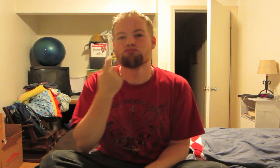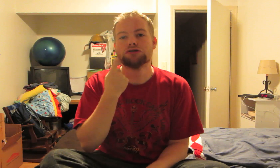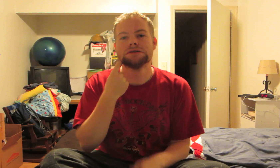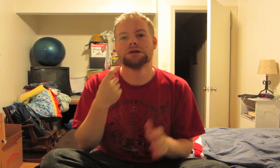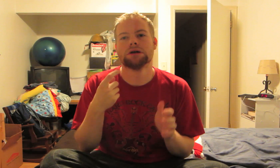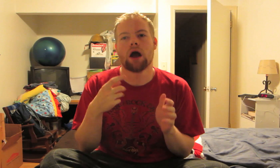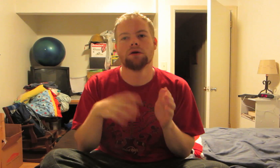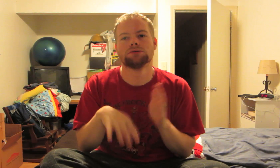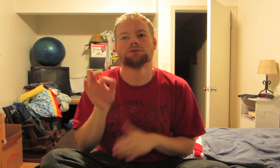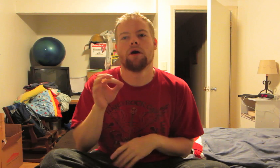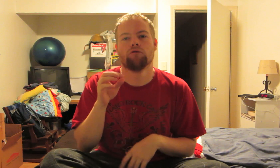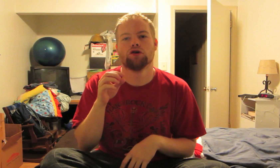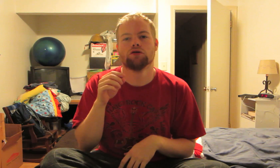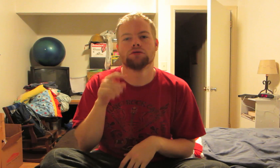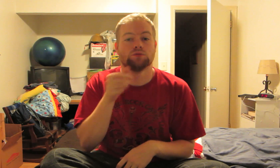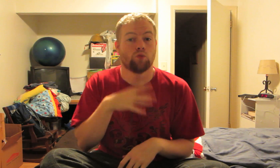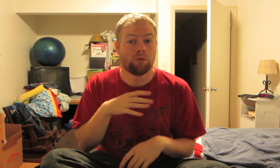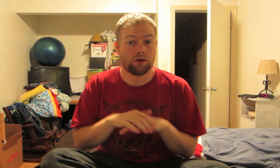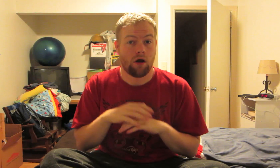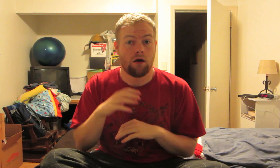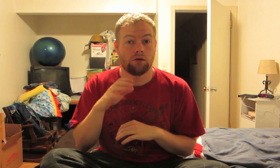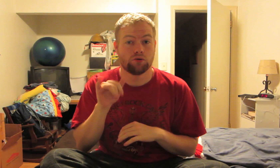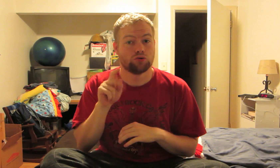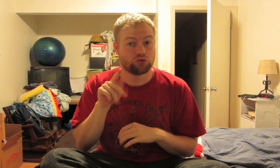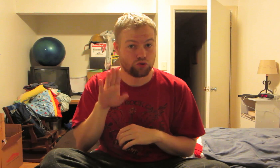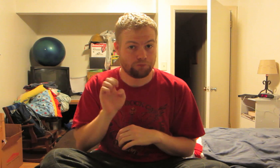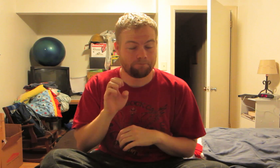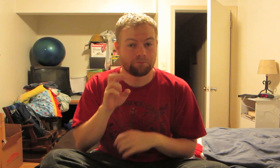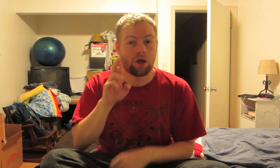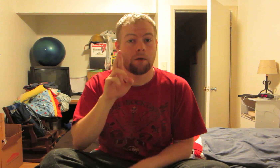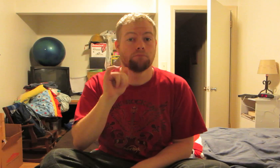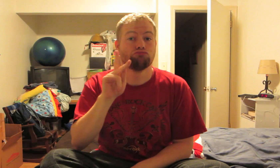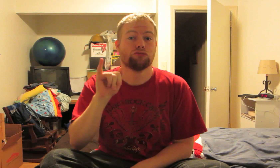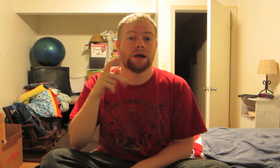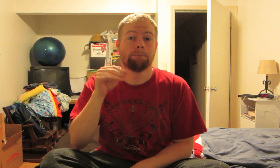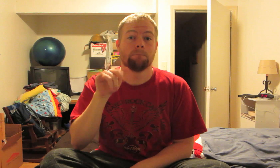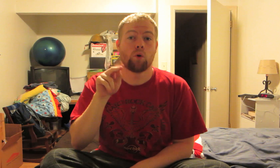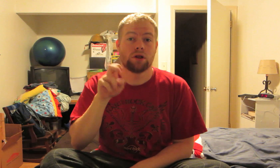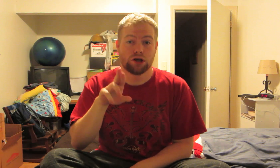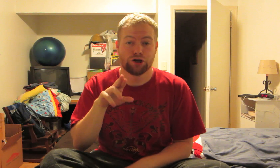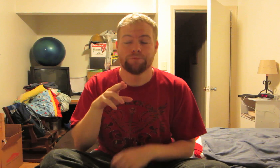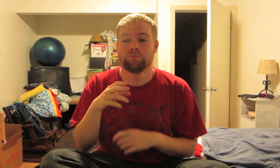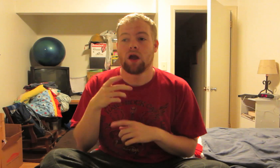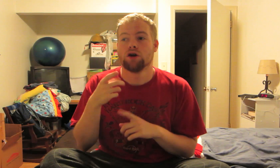Recently, I discovered this woman on YouTube, Rikki Poynter.